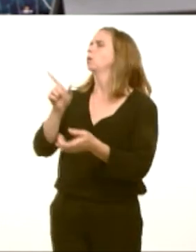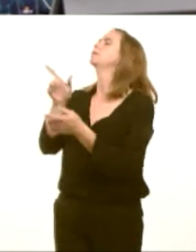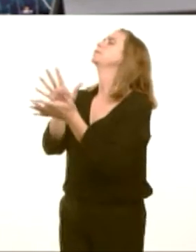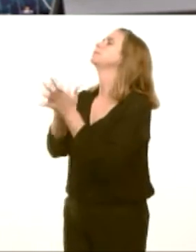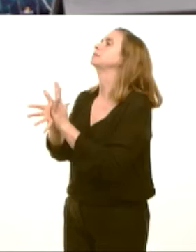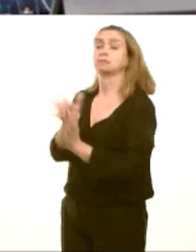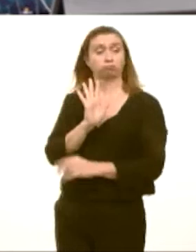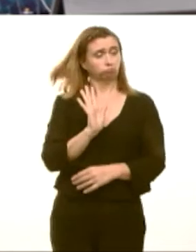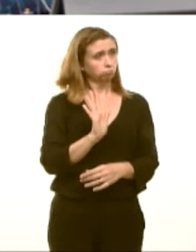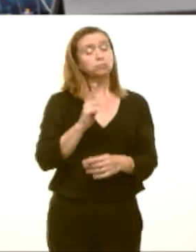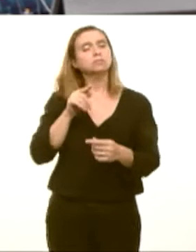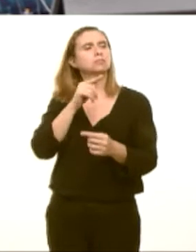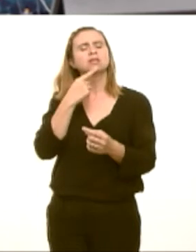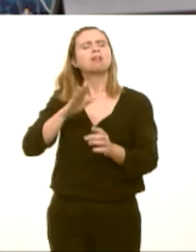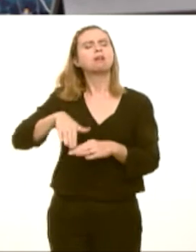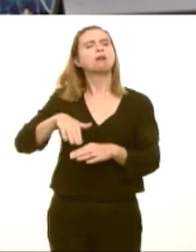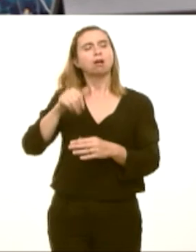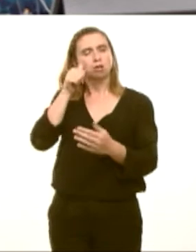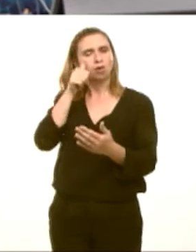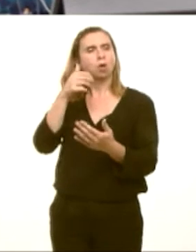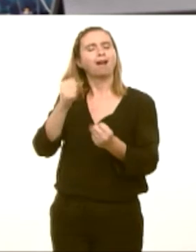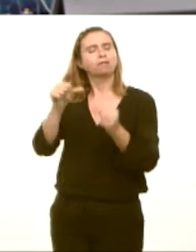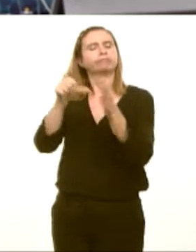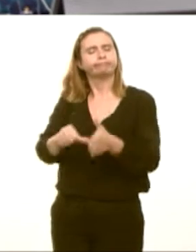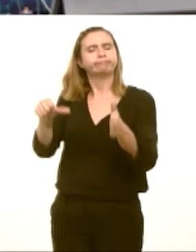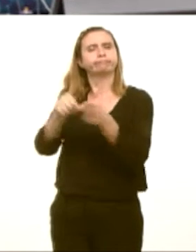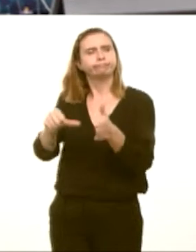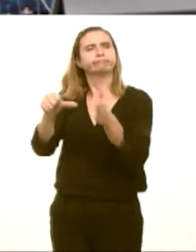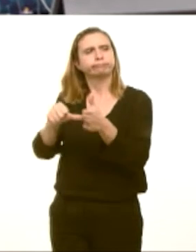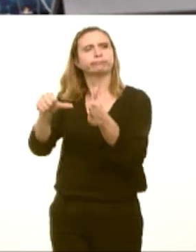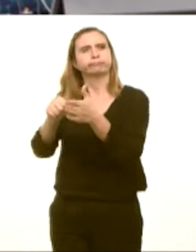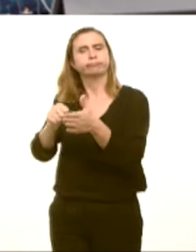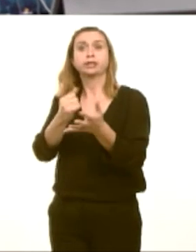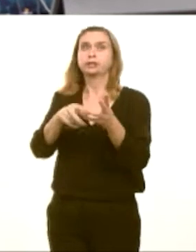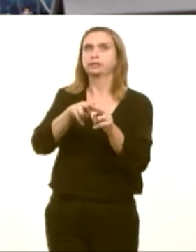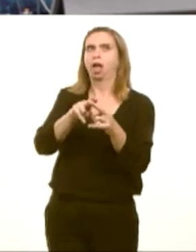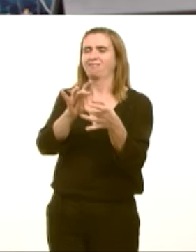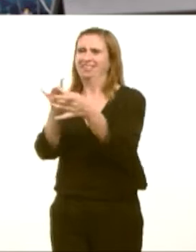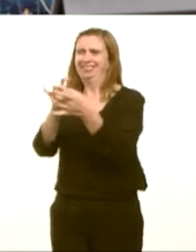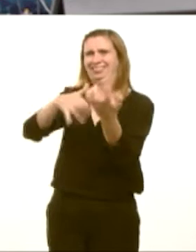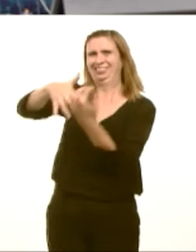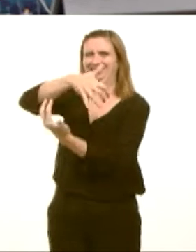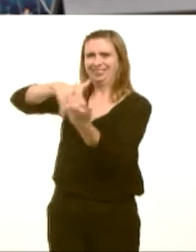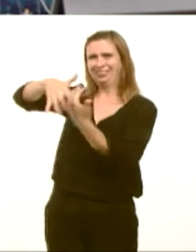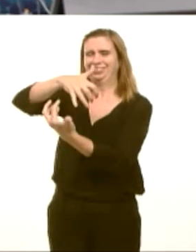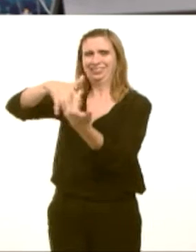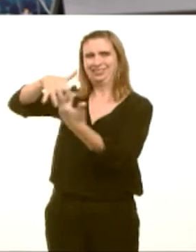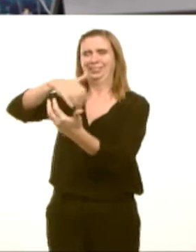to do with the well-documented problems of interaction between the staff and the problems that have been caused as a result of that.